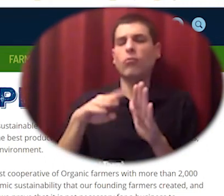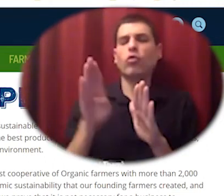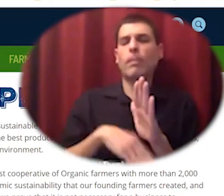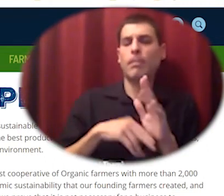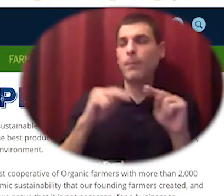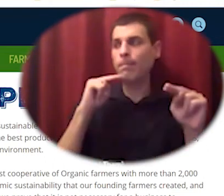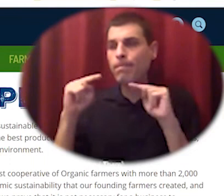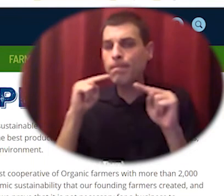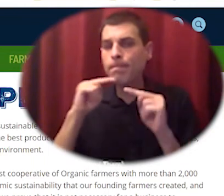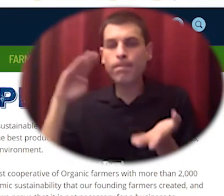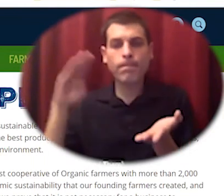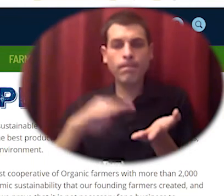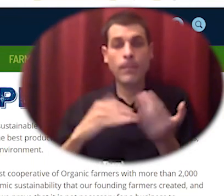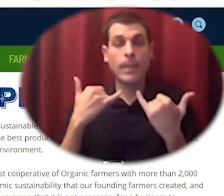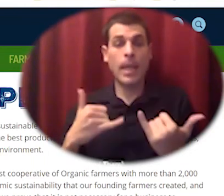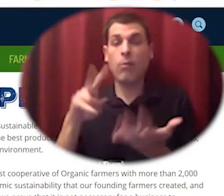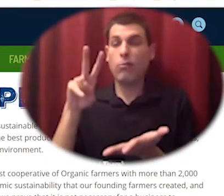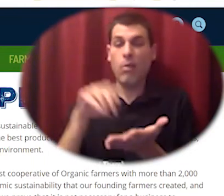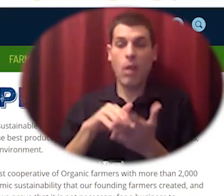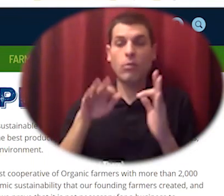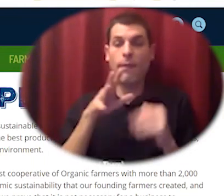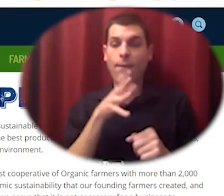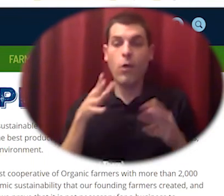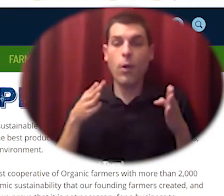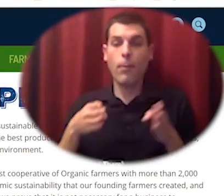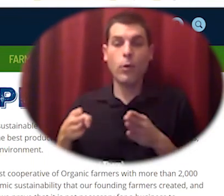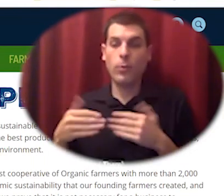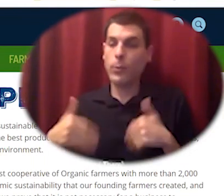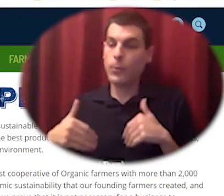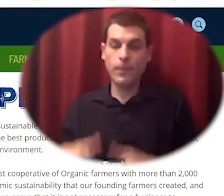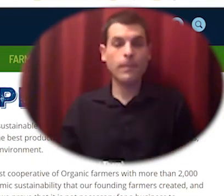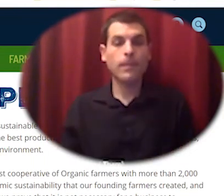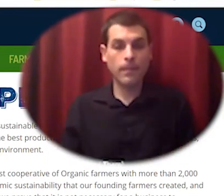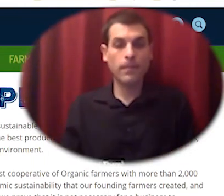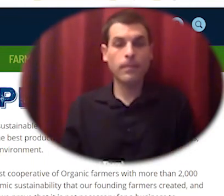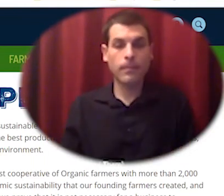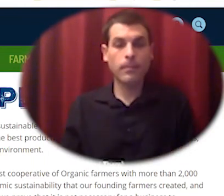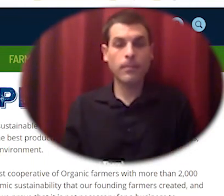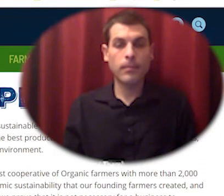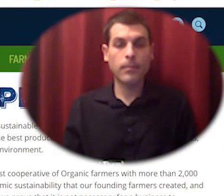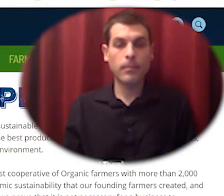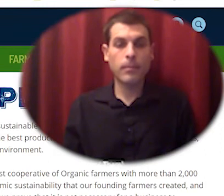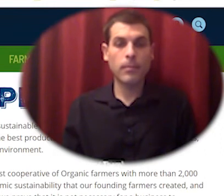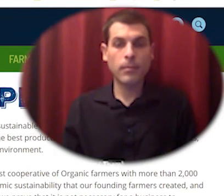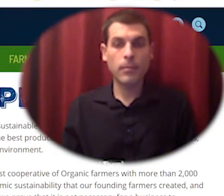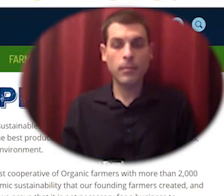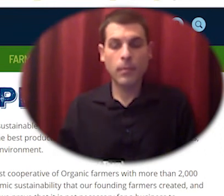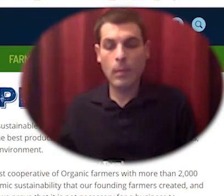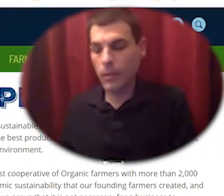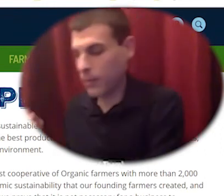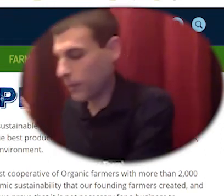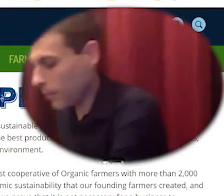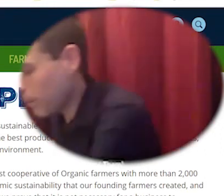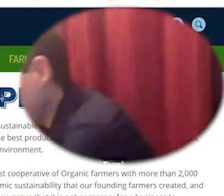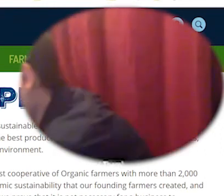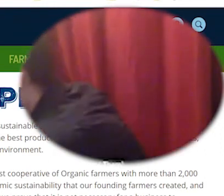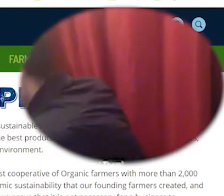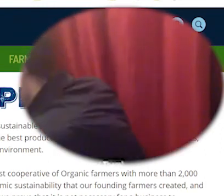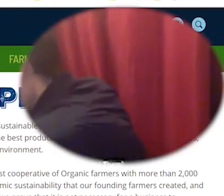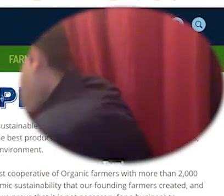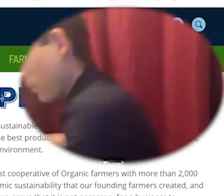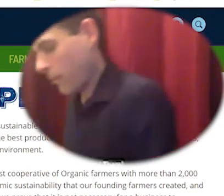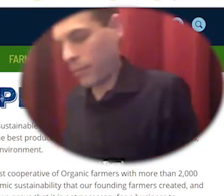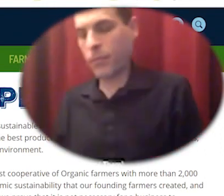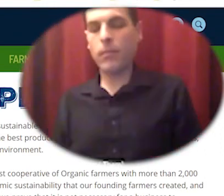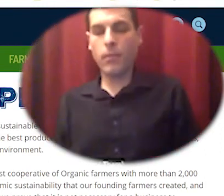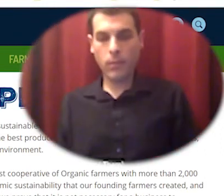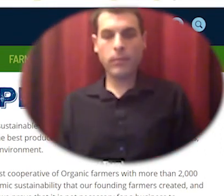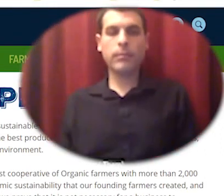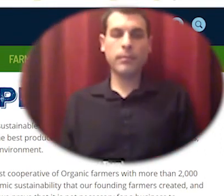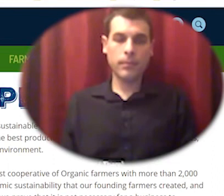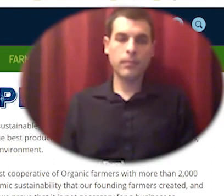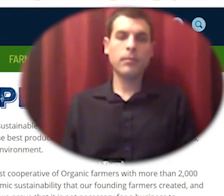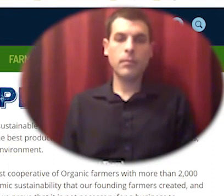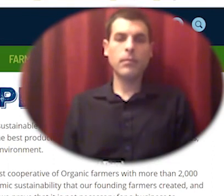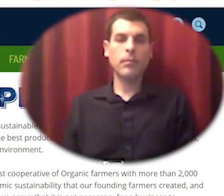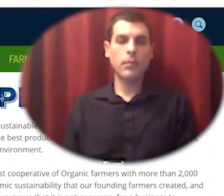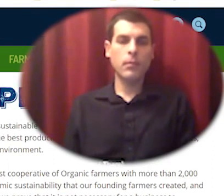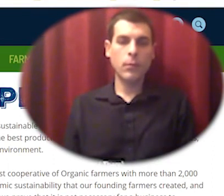2 000 farmers in that cooperative now then so that is a farmer-owned cooperative that's a producer